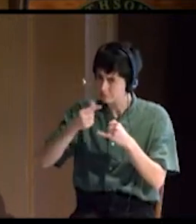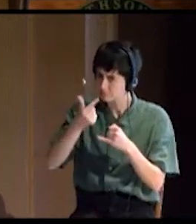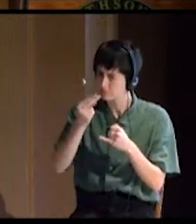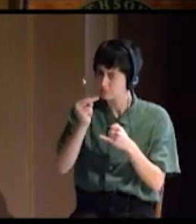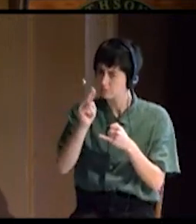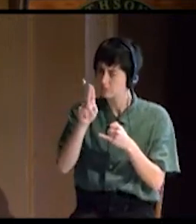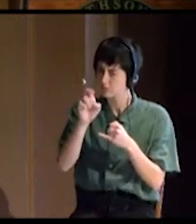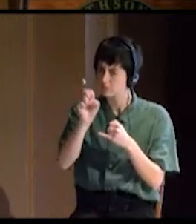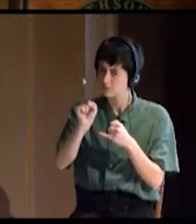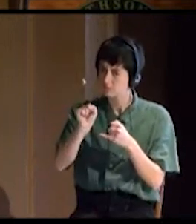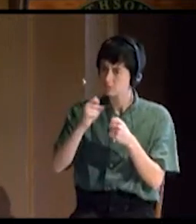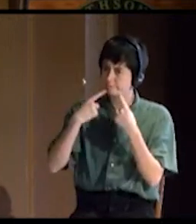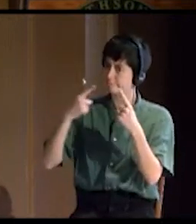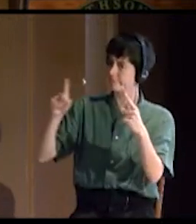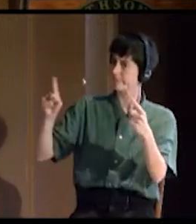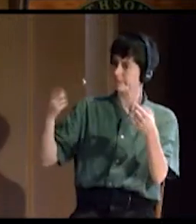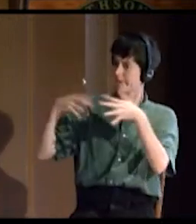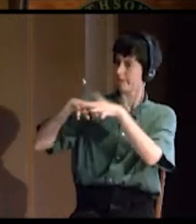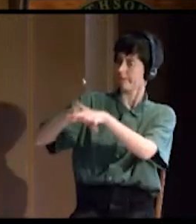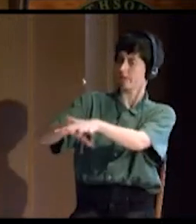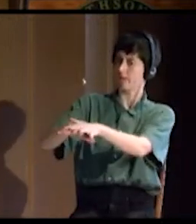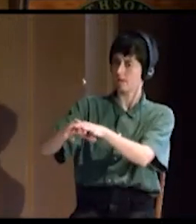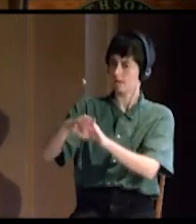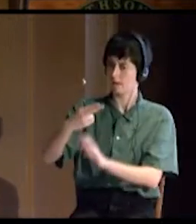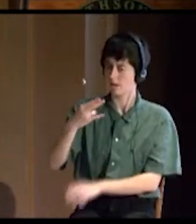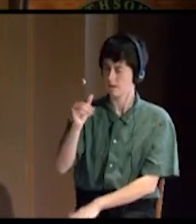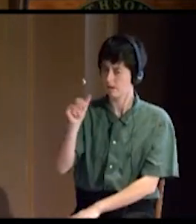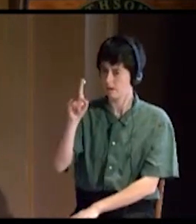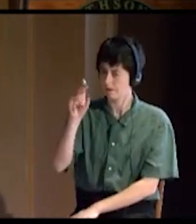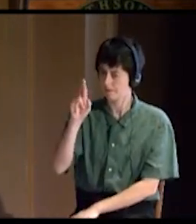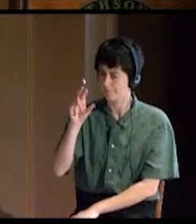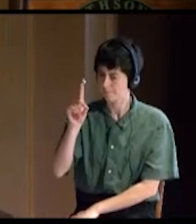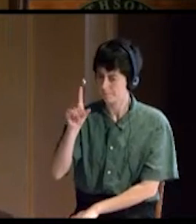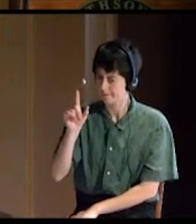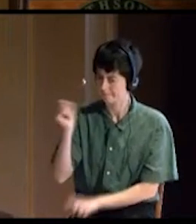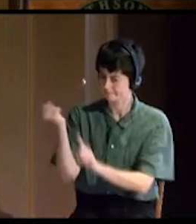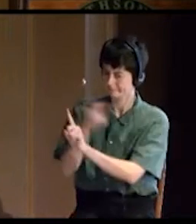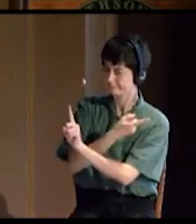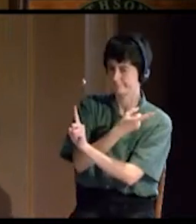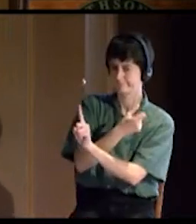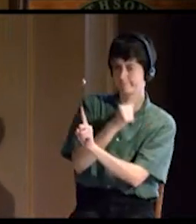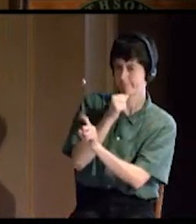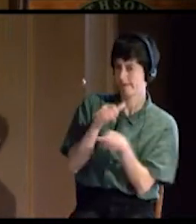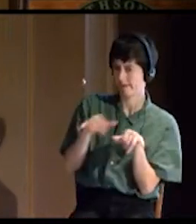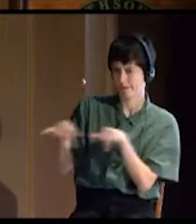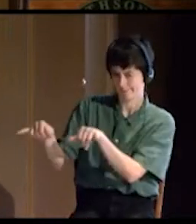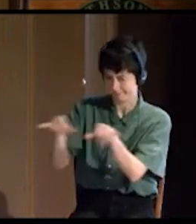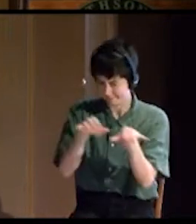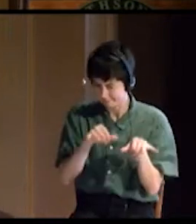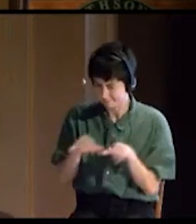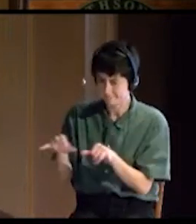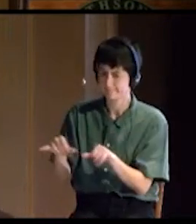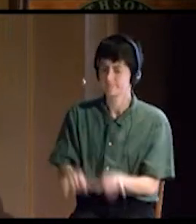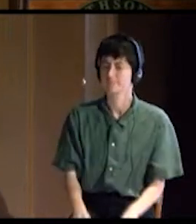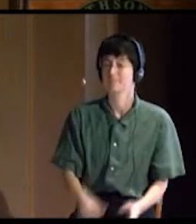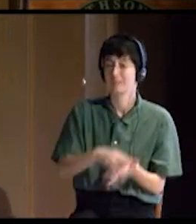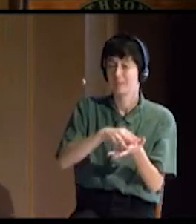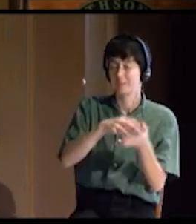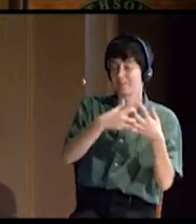Hybridization clearly introduced genomic novelty, likely spurring diversification, and this machine learning approach can detect both floral